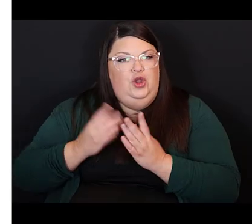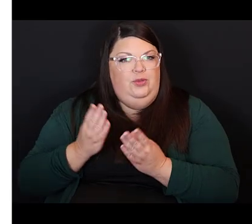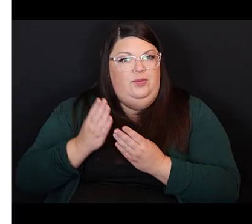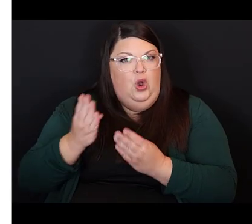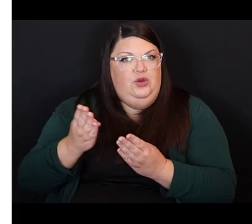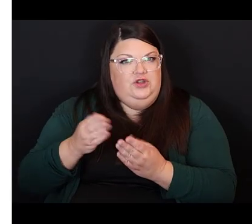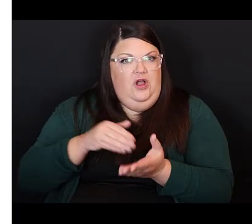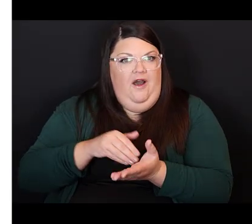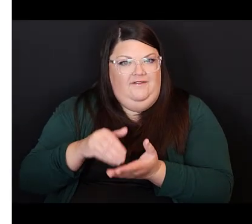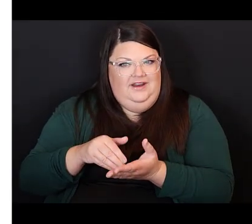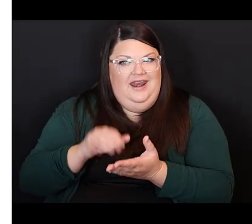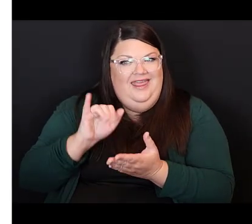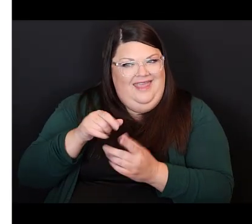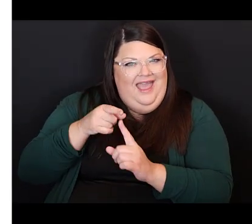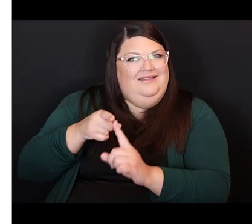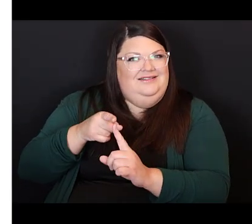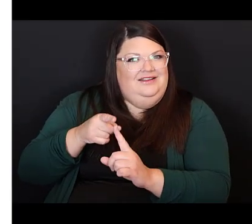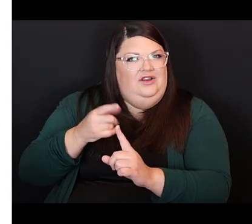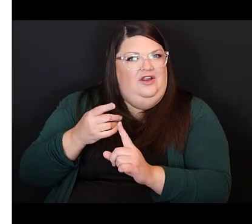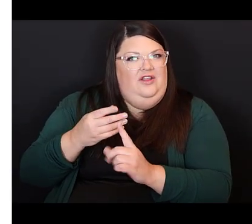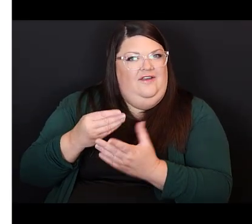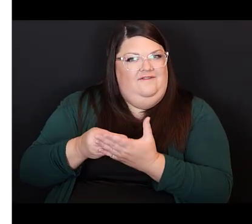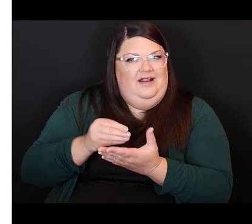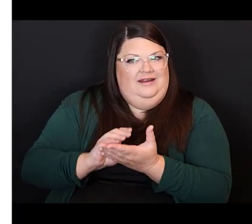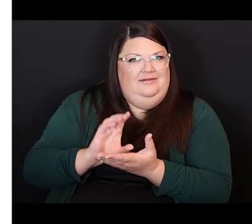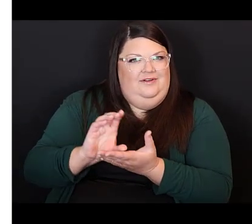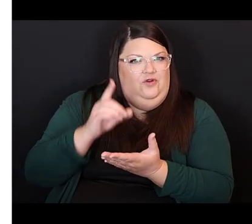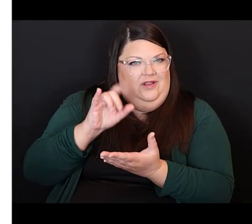That’s what you were funded to do. Relationships are important,